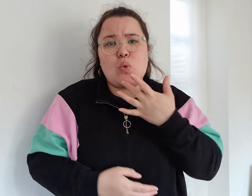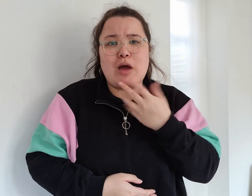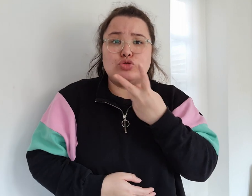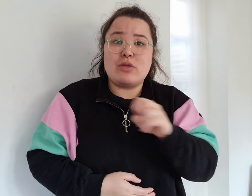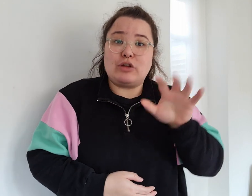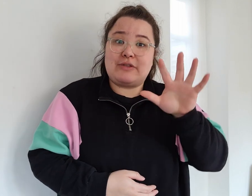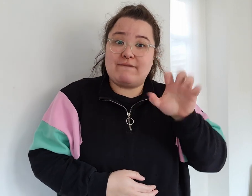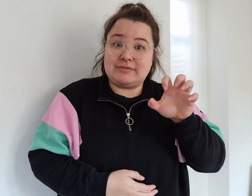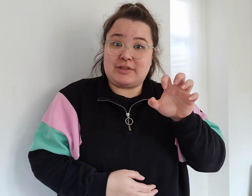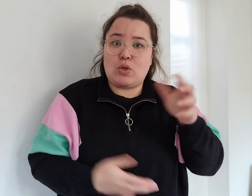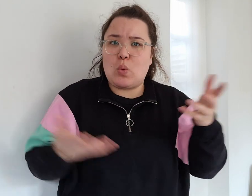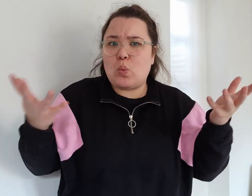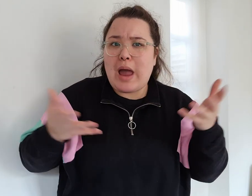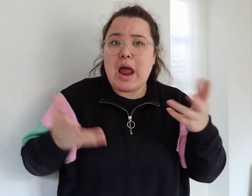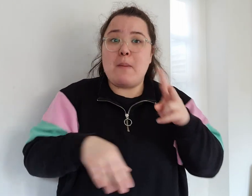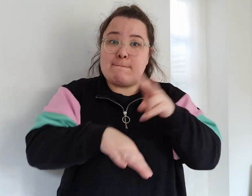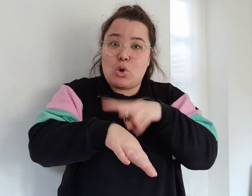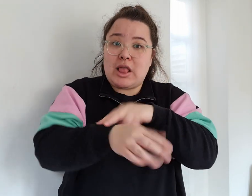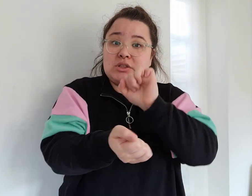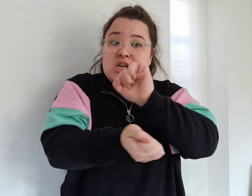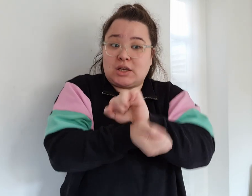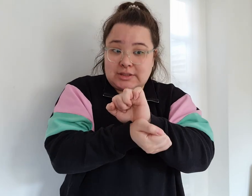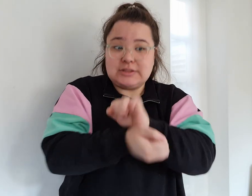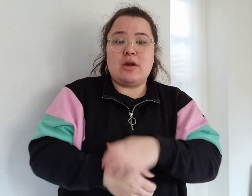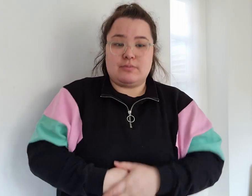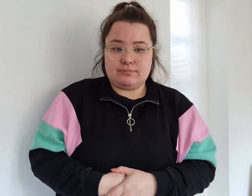He died in police custody.